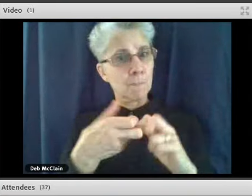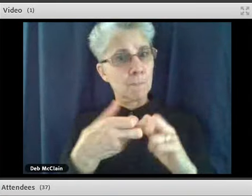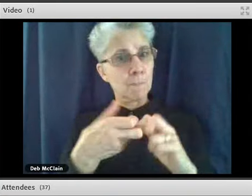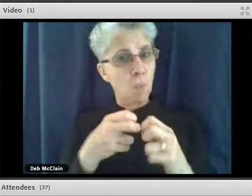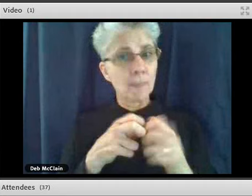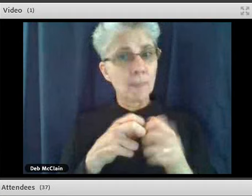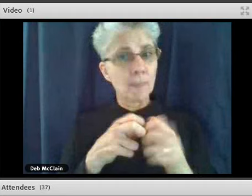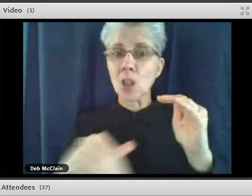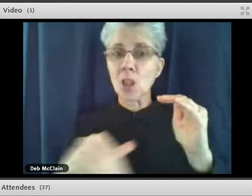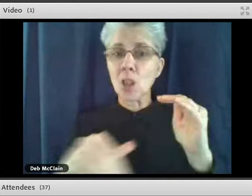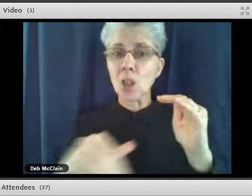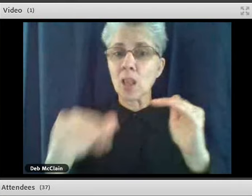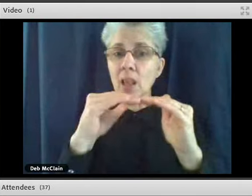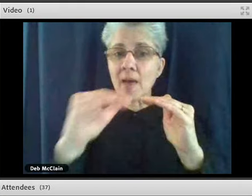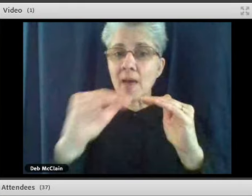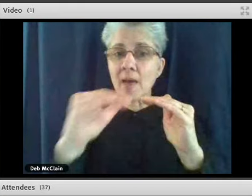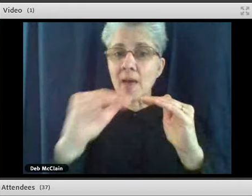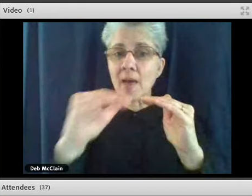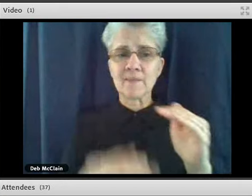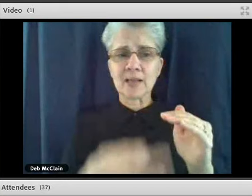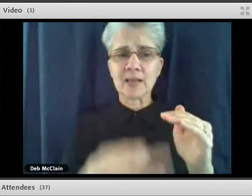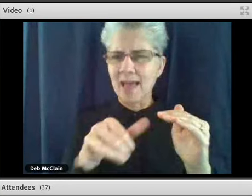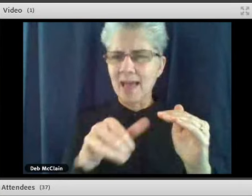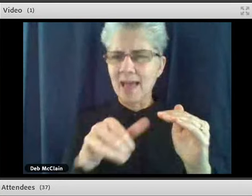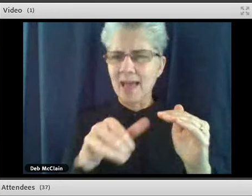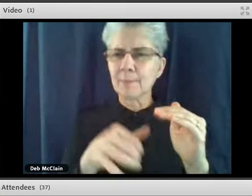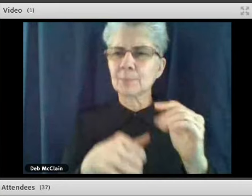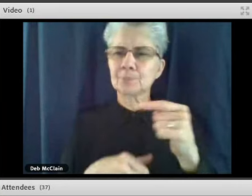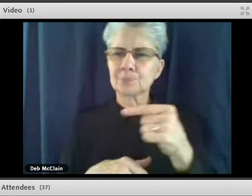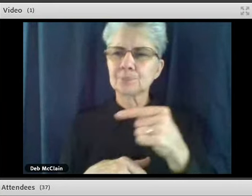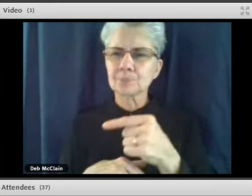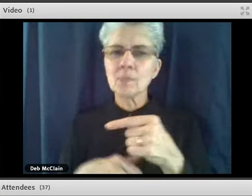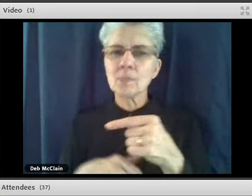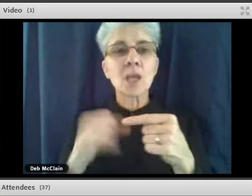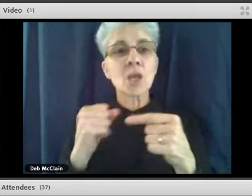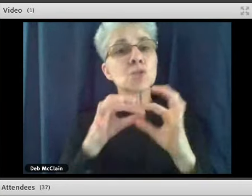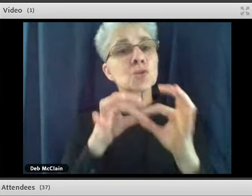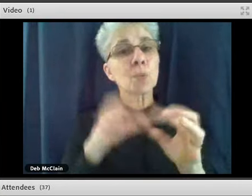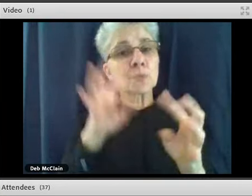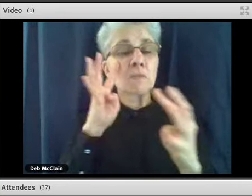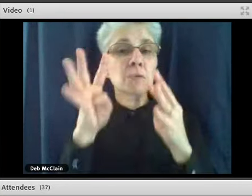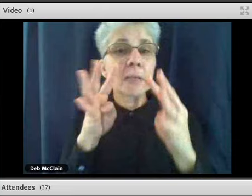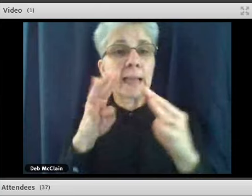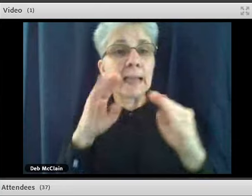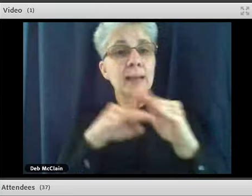So, do they identify similar problems? Do they display similar levels of expertise? Different things like that.